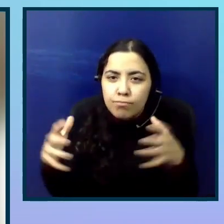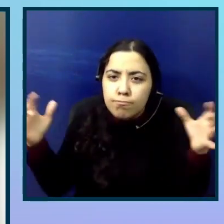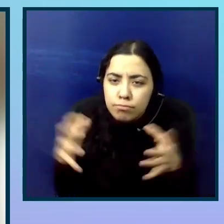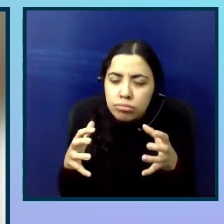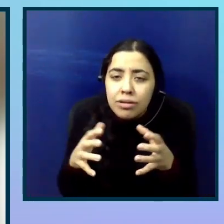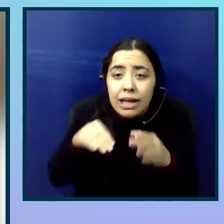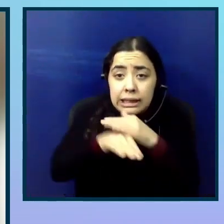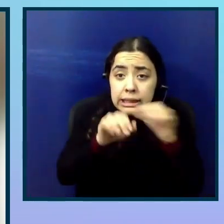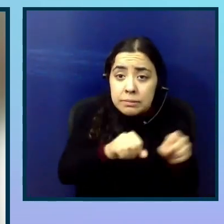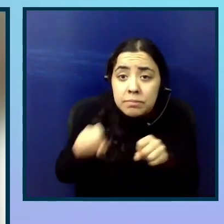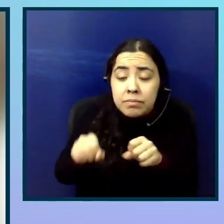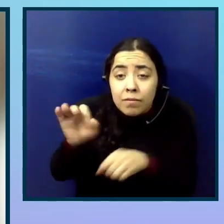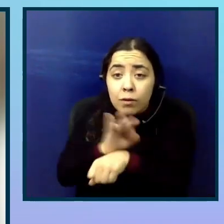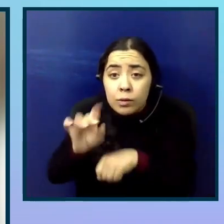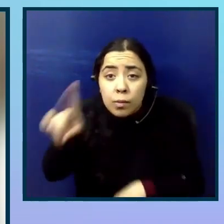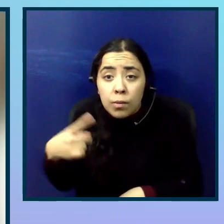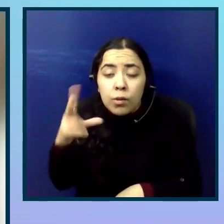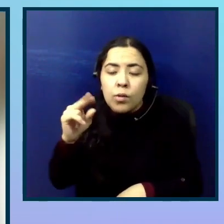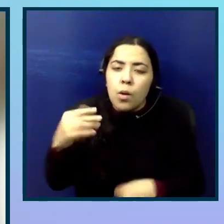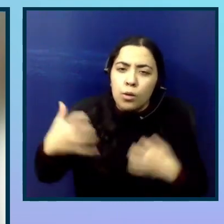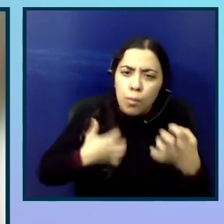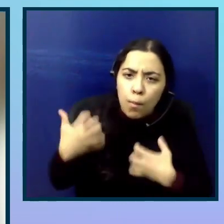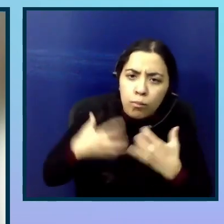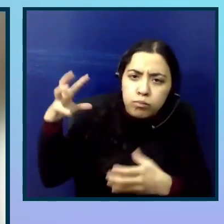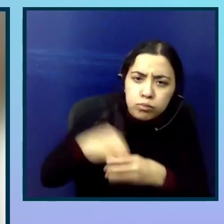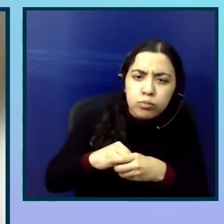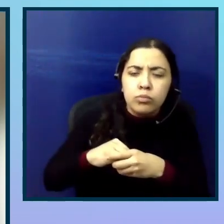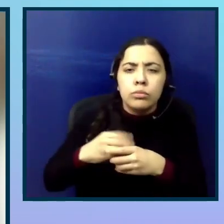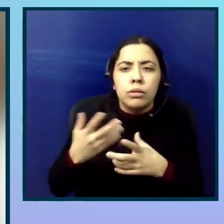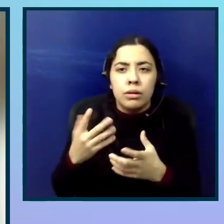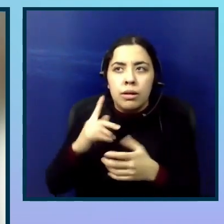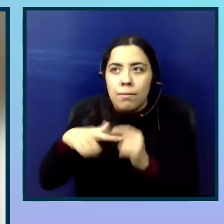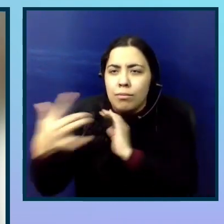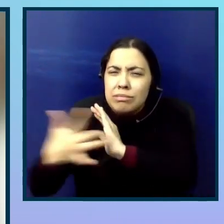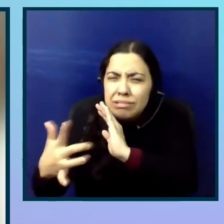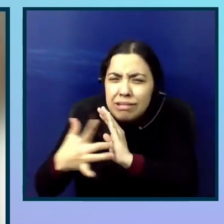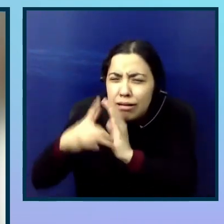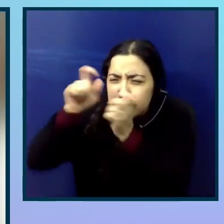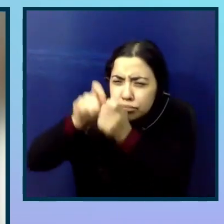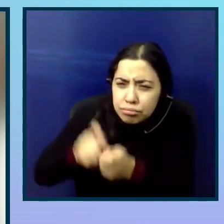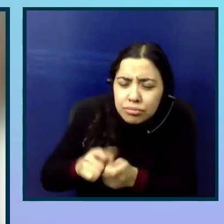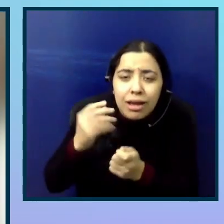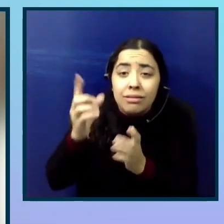It's about emotion. And it's as much about, you know, technical as it is to design.